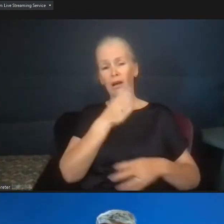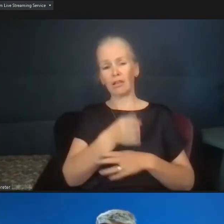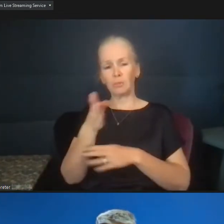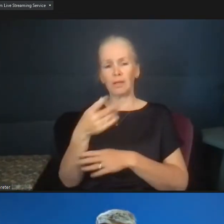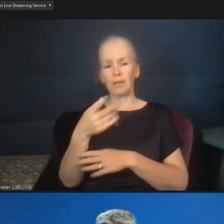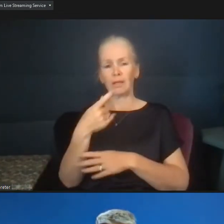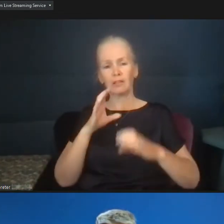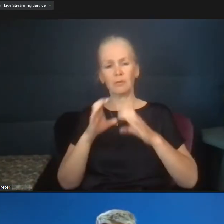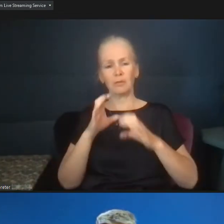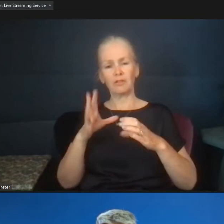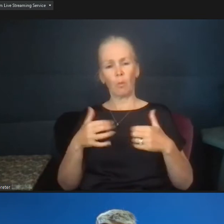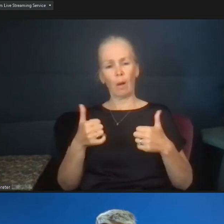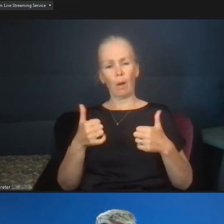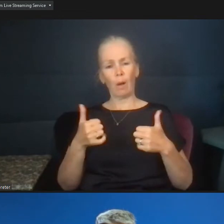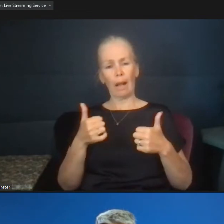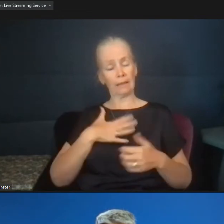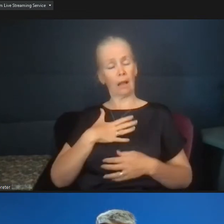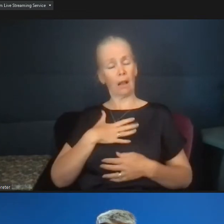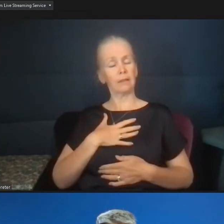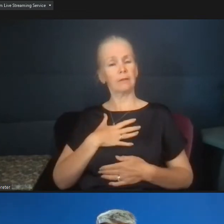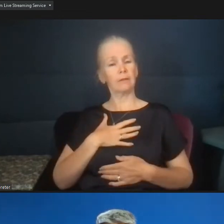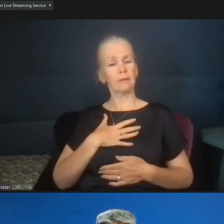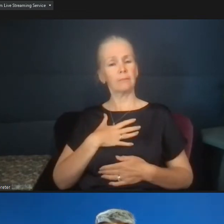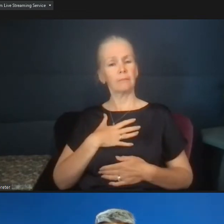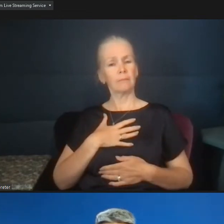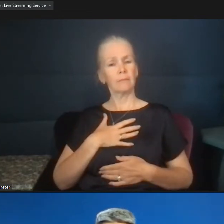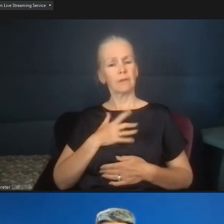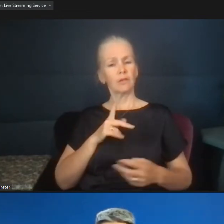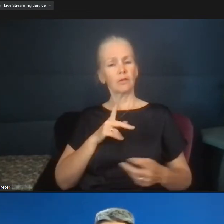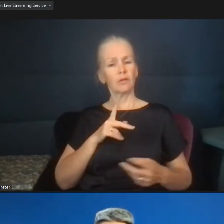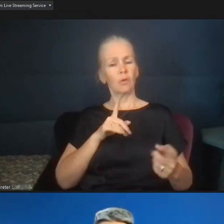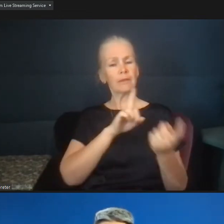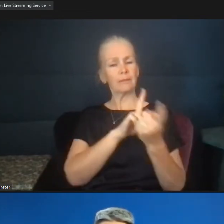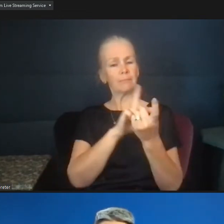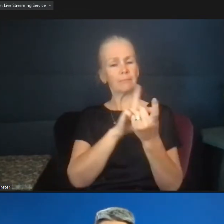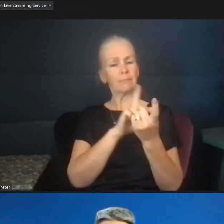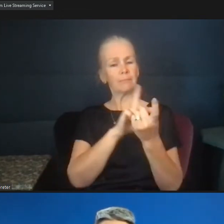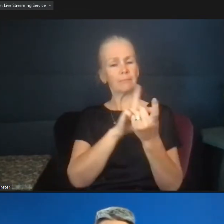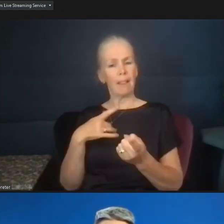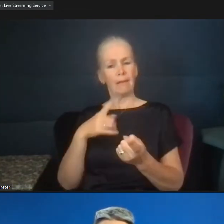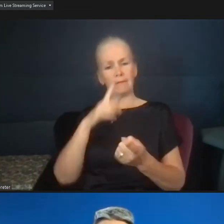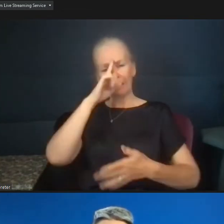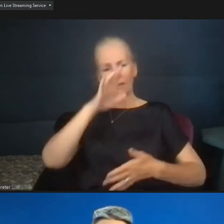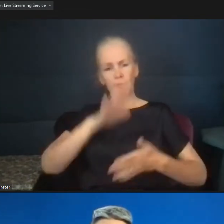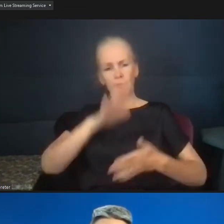as I'd like. And it's engaging directly with the lived experience of people. And that alone